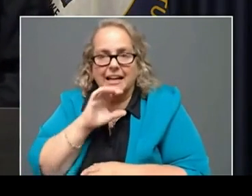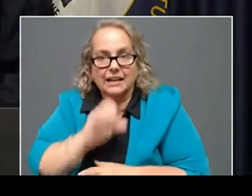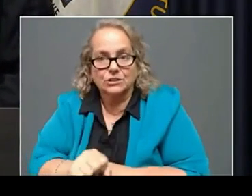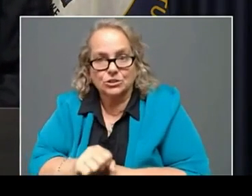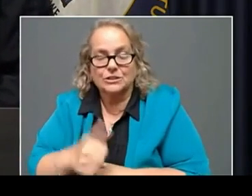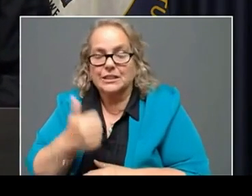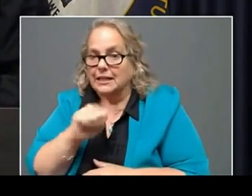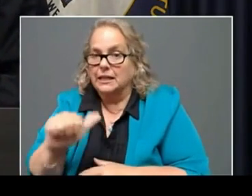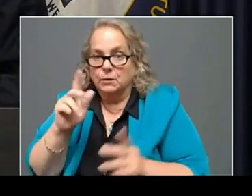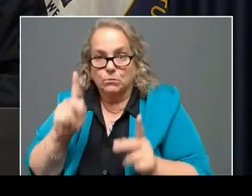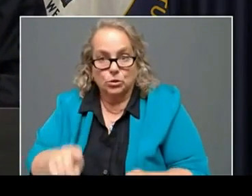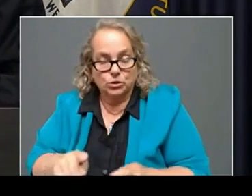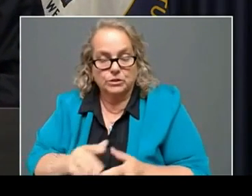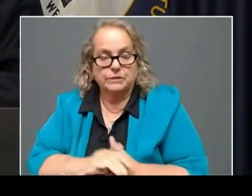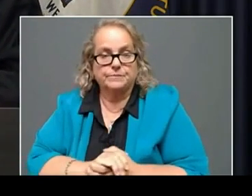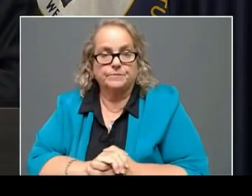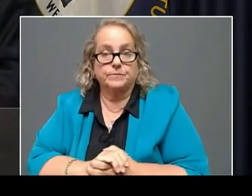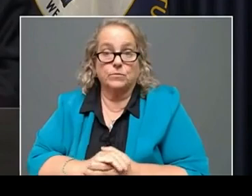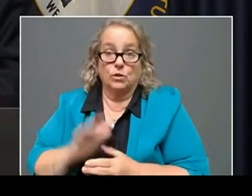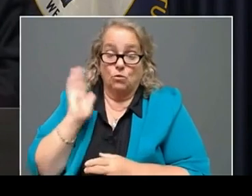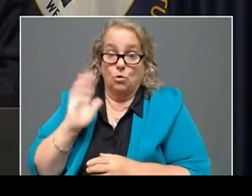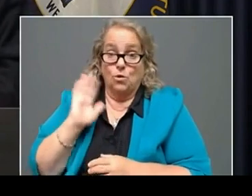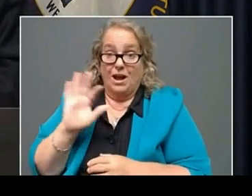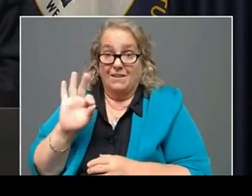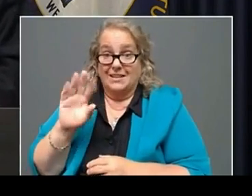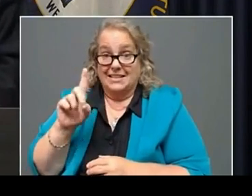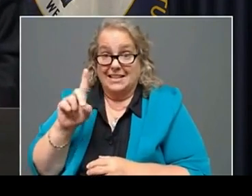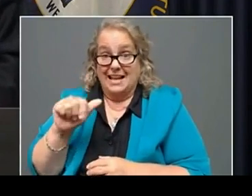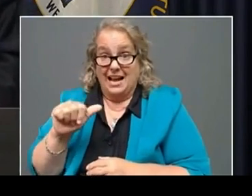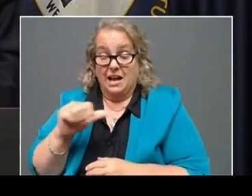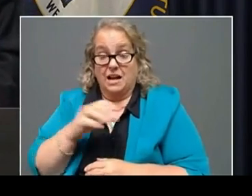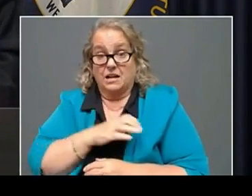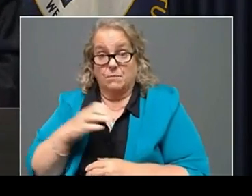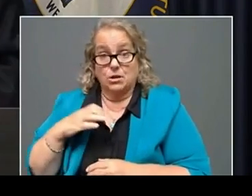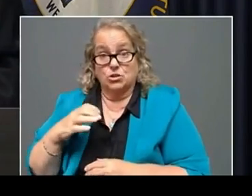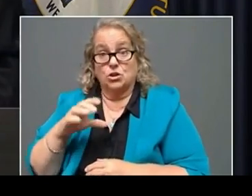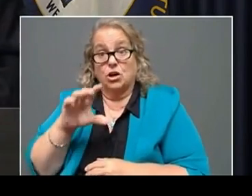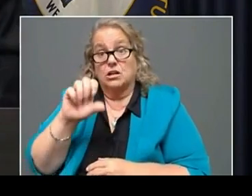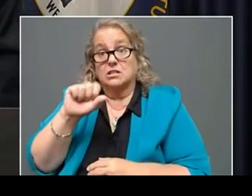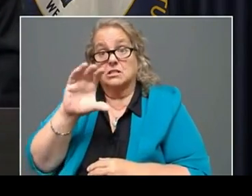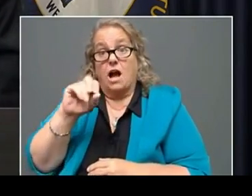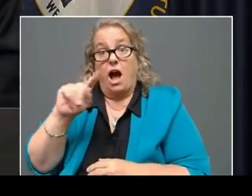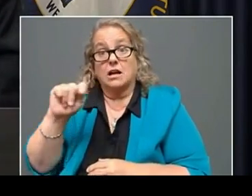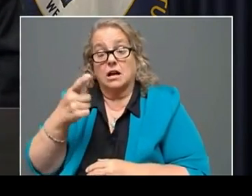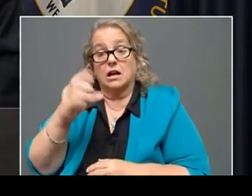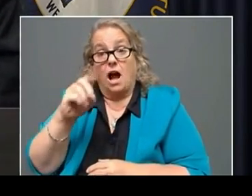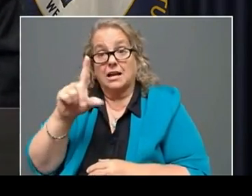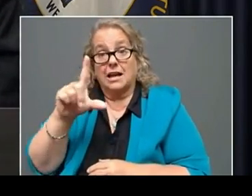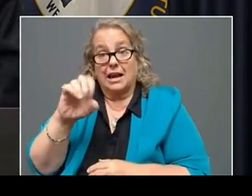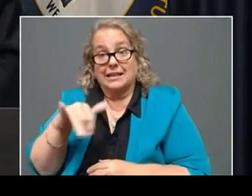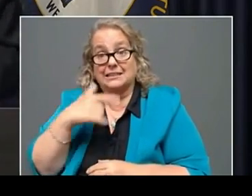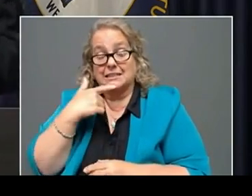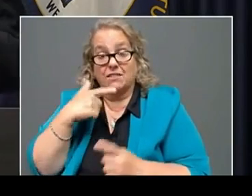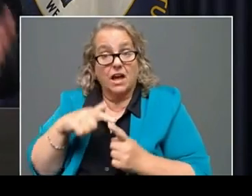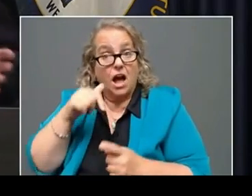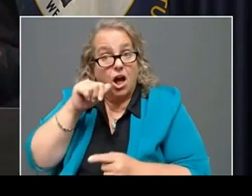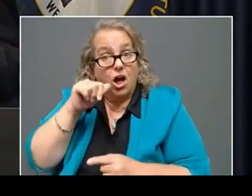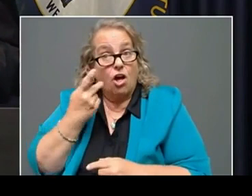the former FDA commissioner, Scott Gottlieb said the other day, I want to point out that this is the FDA commissioner under the last president.